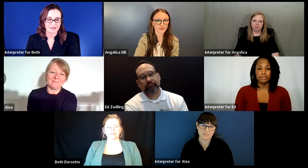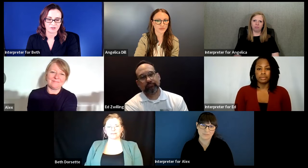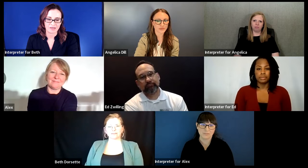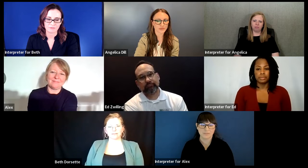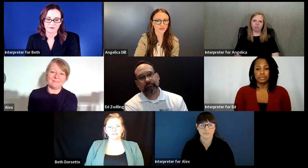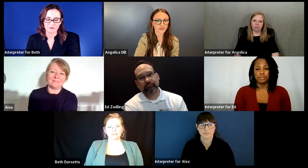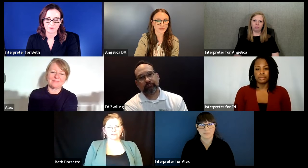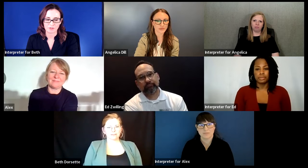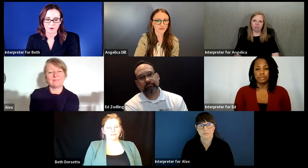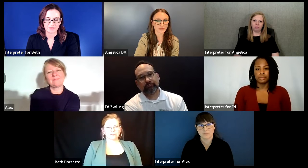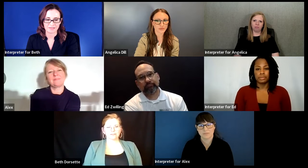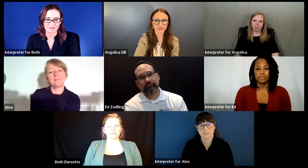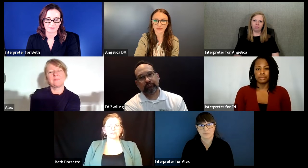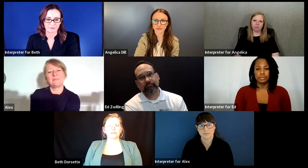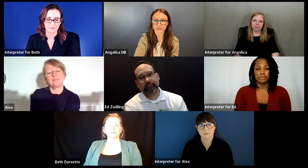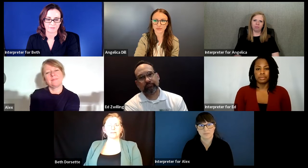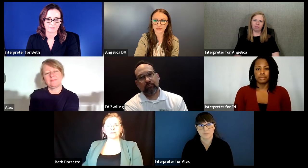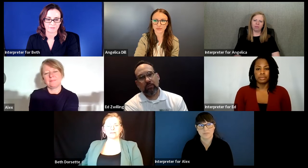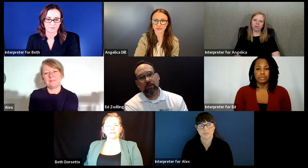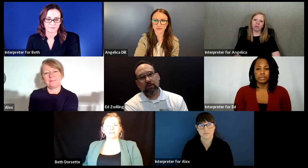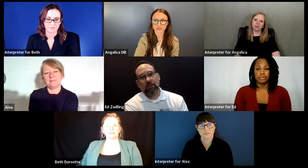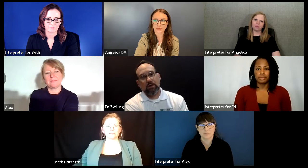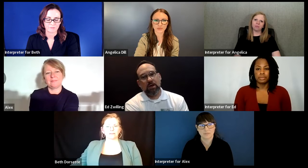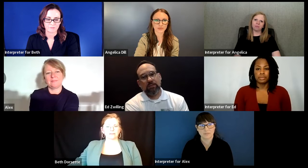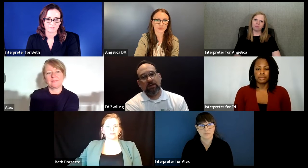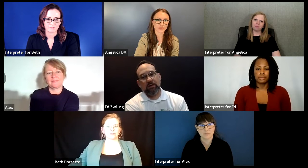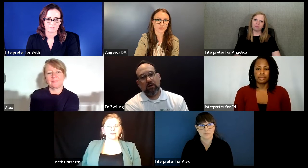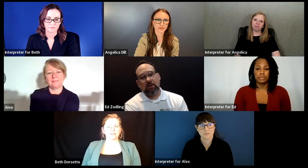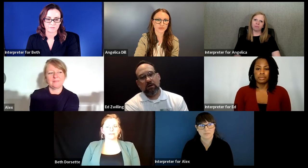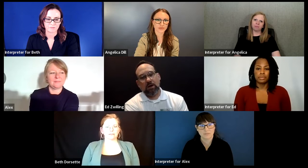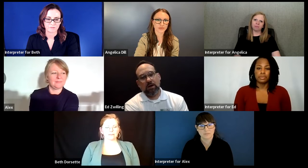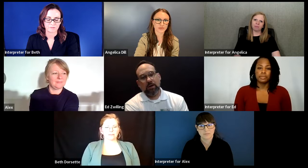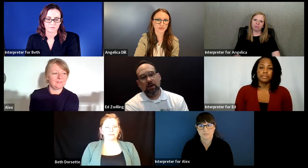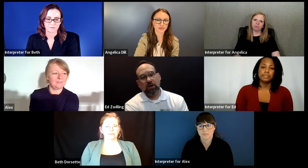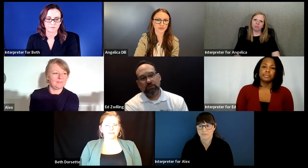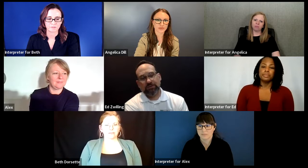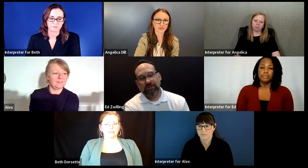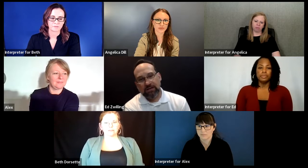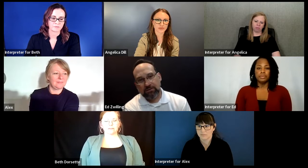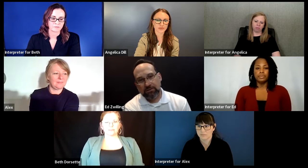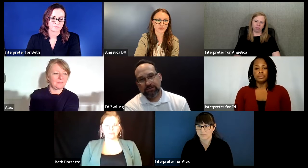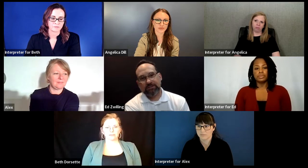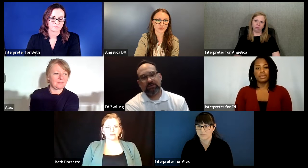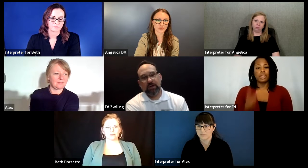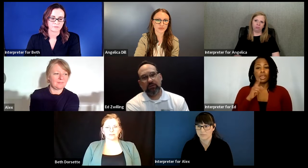And how can they educate themselves to better respond to this? There are a host of technical assistance manuals.